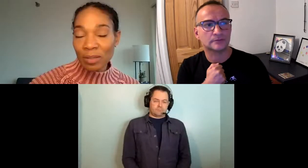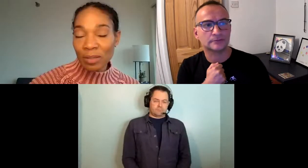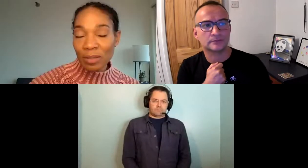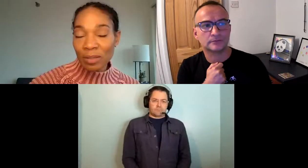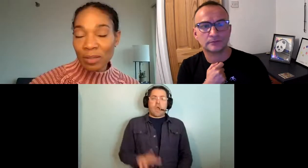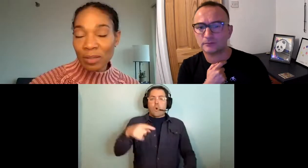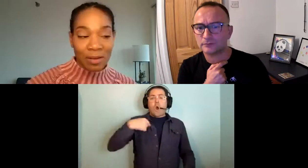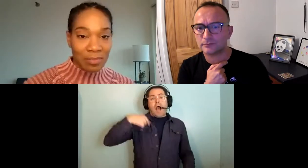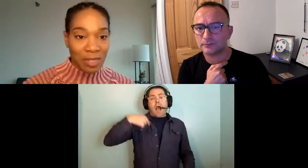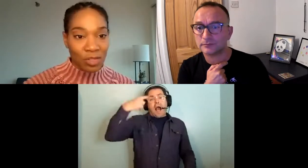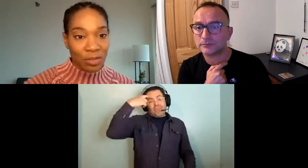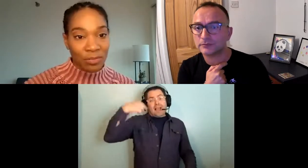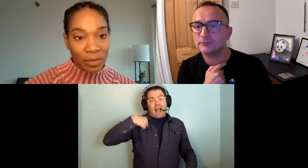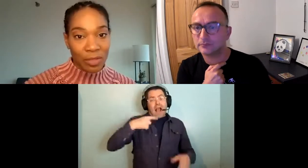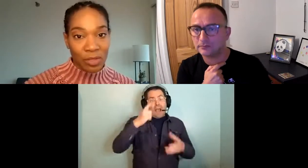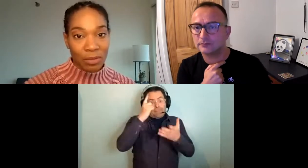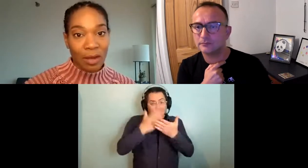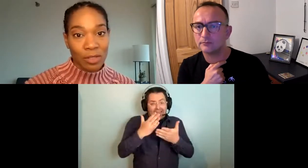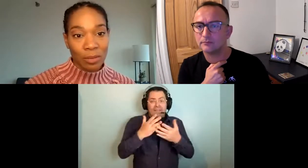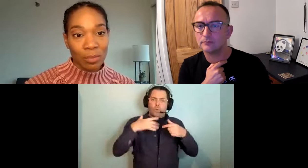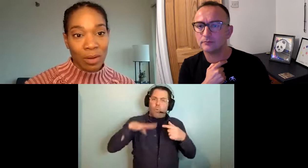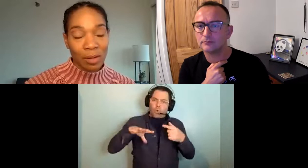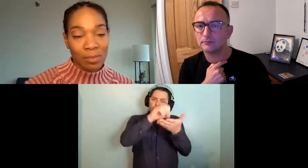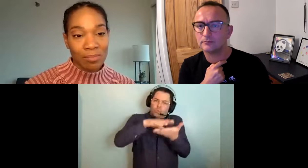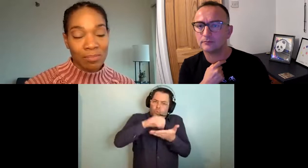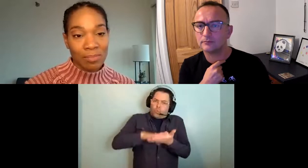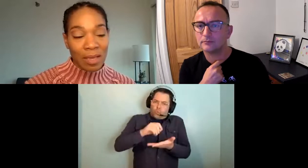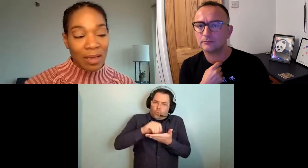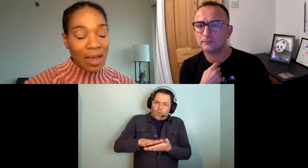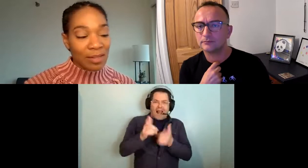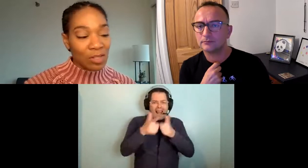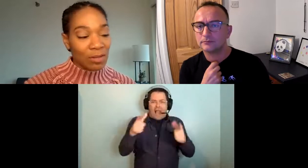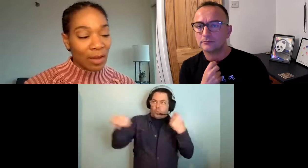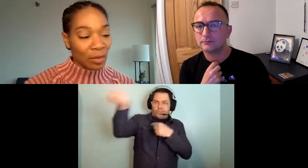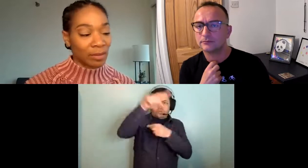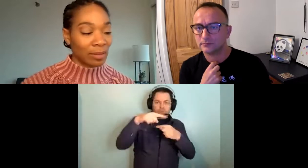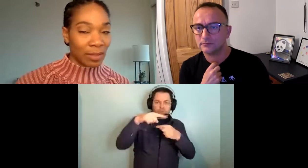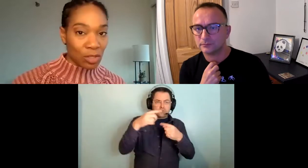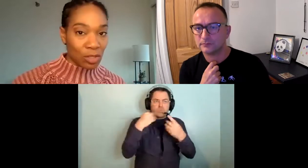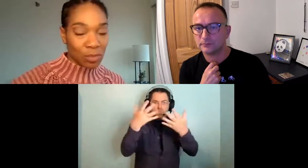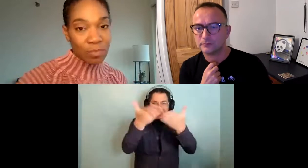created this dictionary so that way its documentation of language that is used.